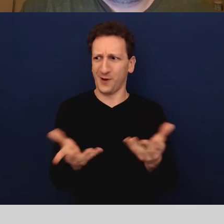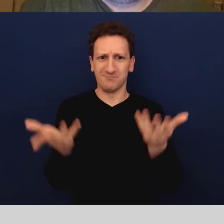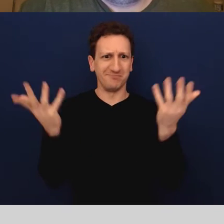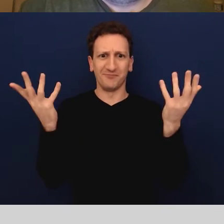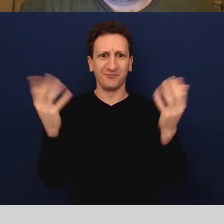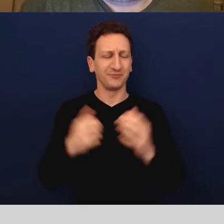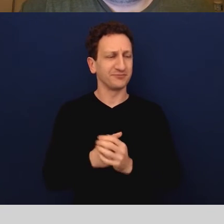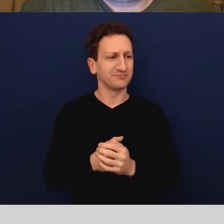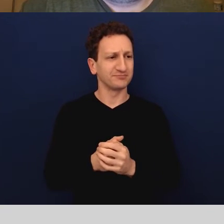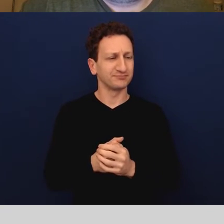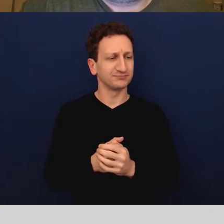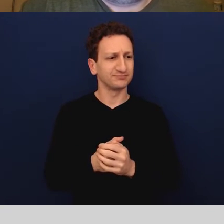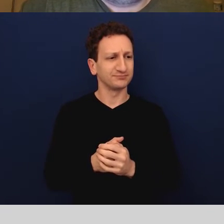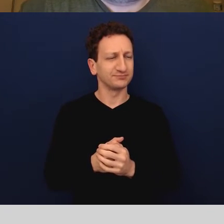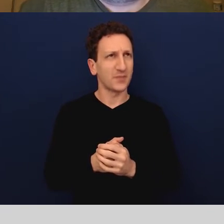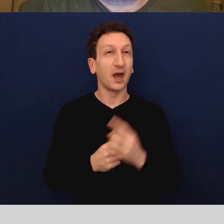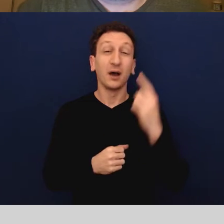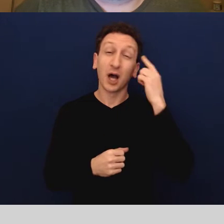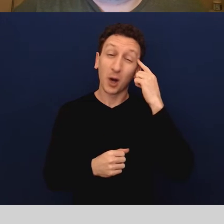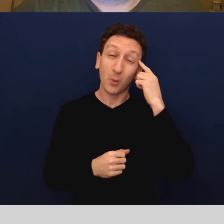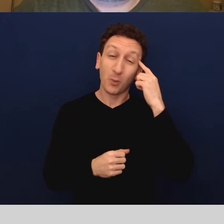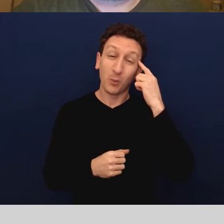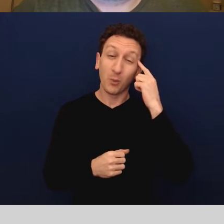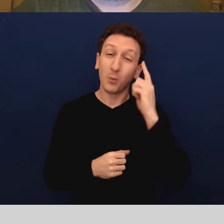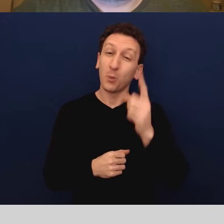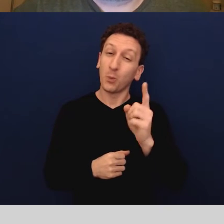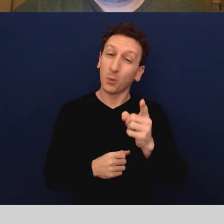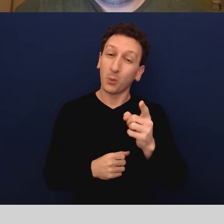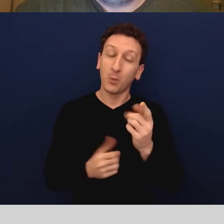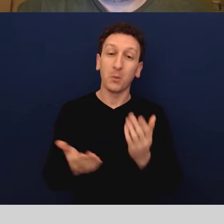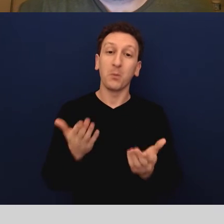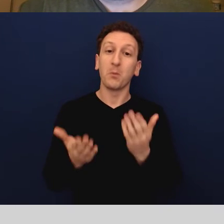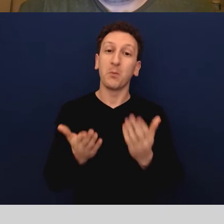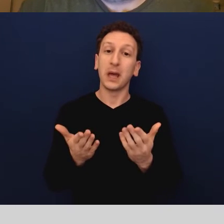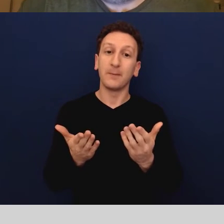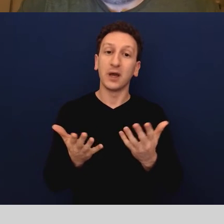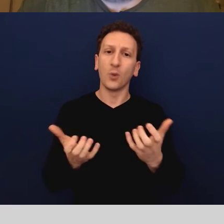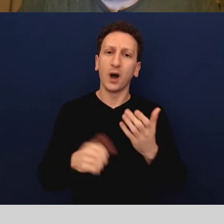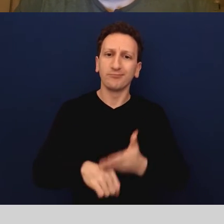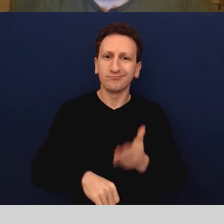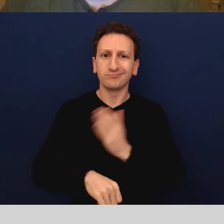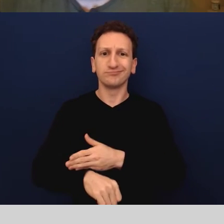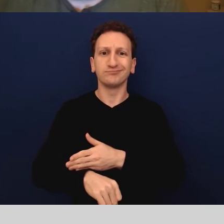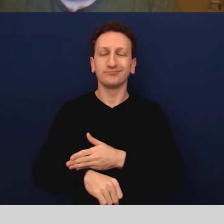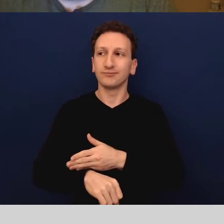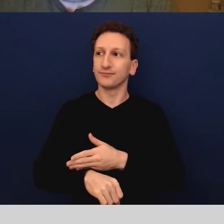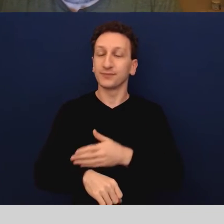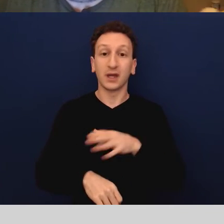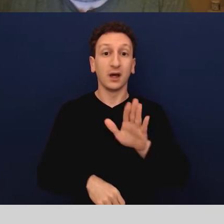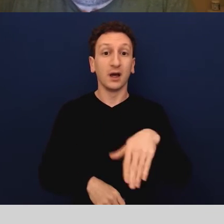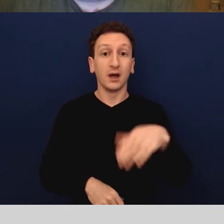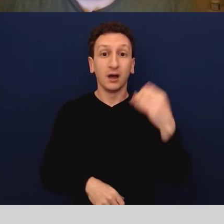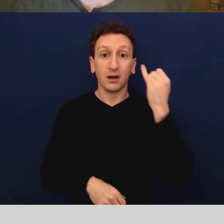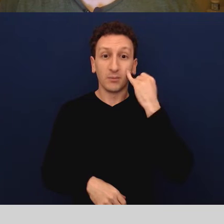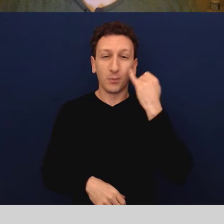Well, there's one other thing that we might want to do which is to say, what if I don't know exactly